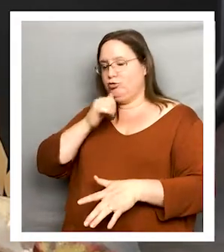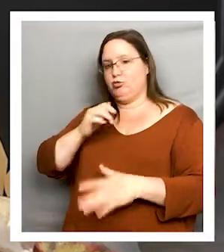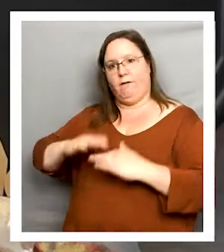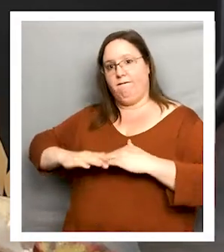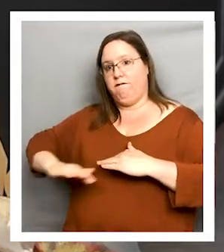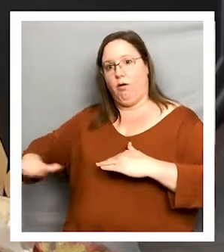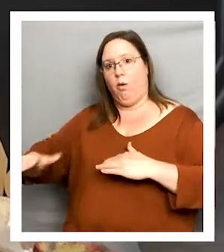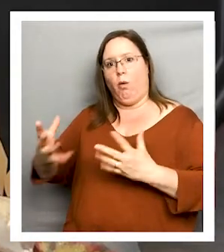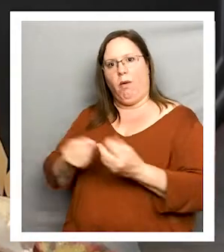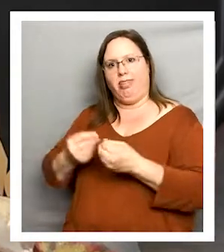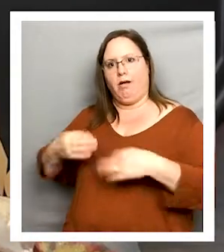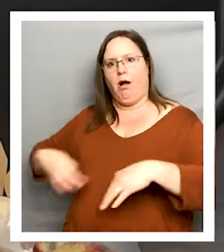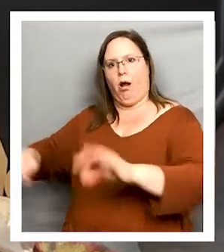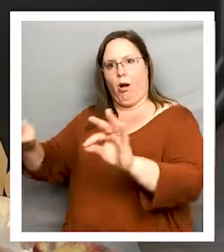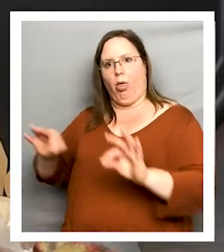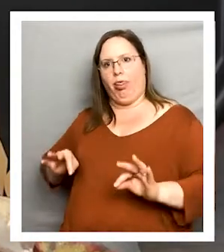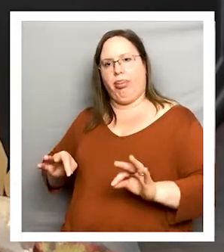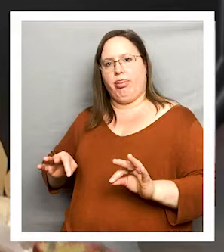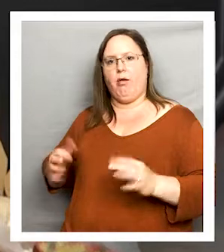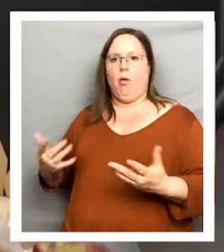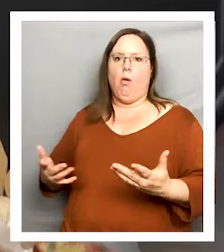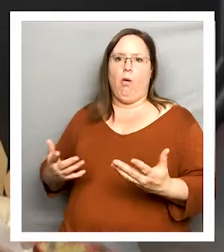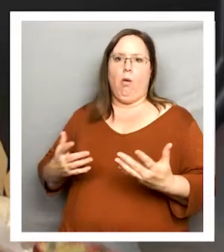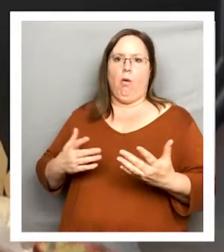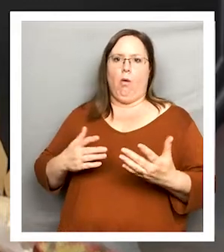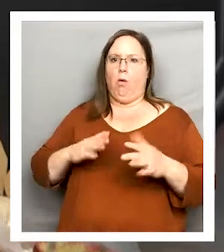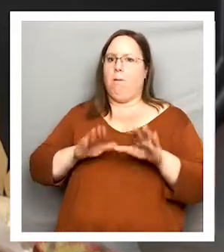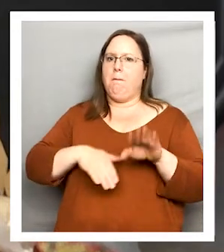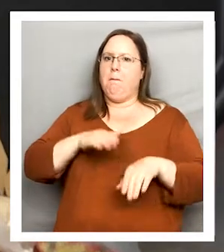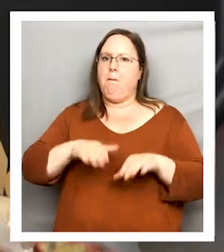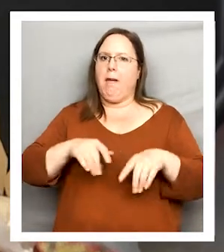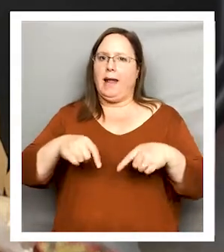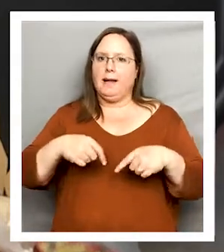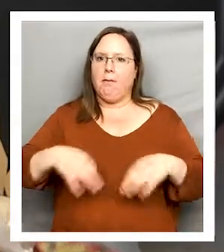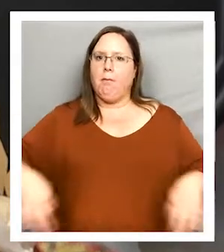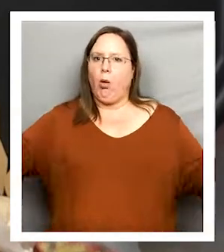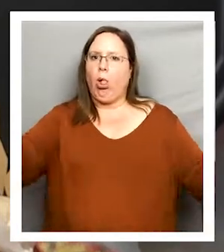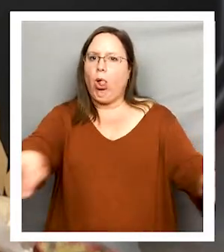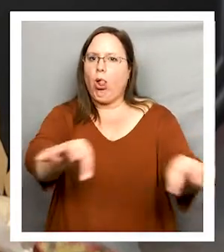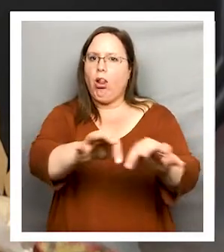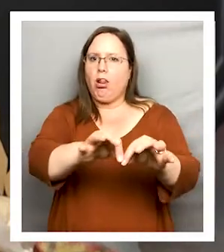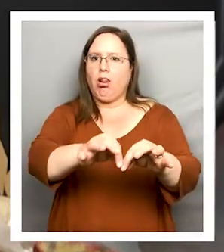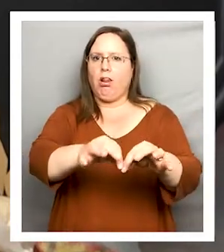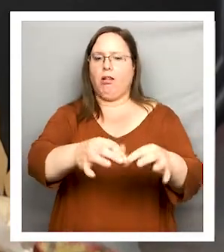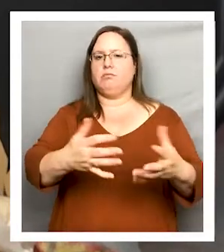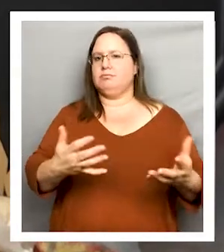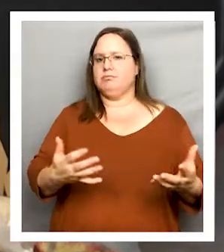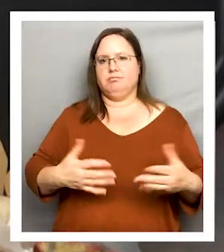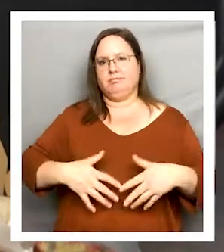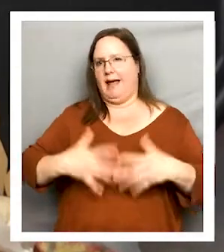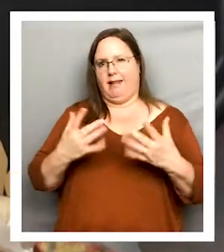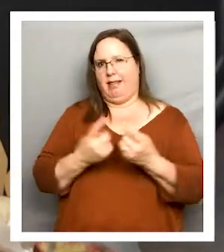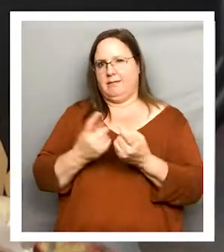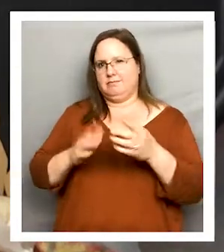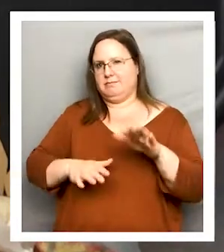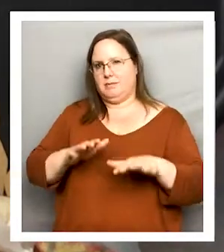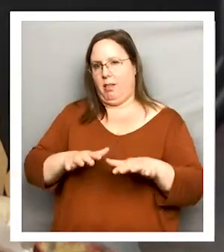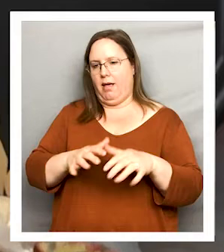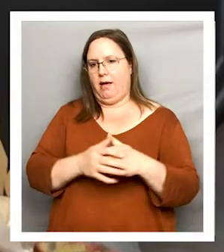that is absolutely fine i'm going to use a round tray again if you don't have a round tray that really doesn't matter